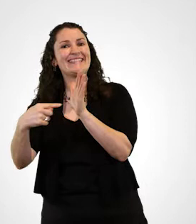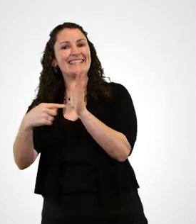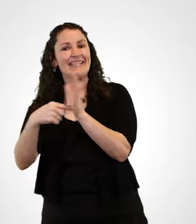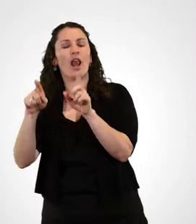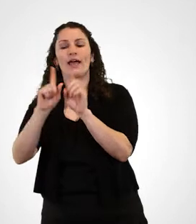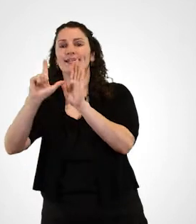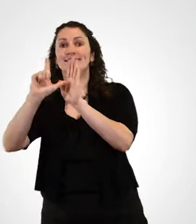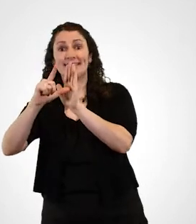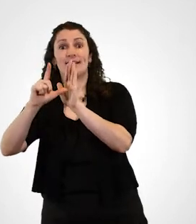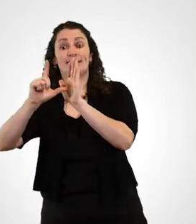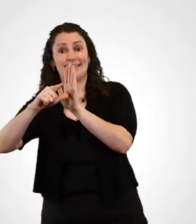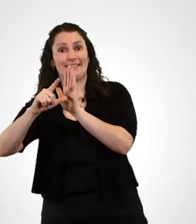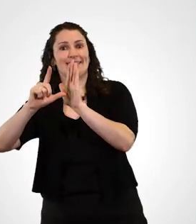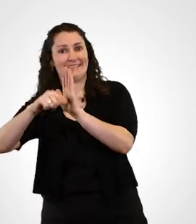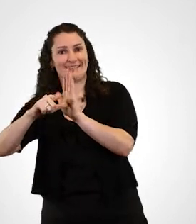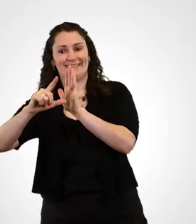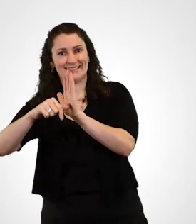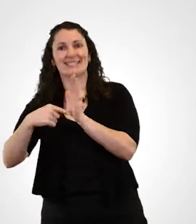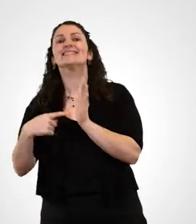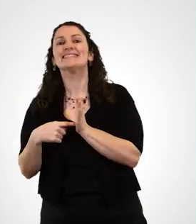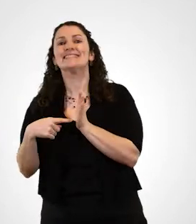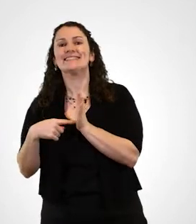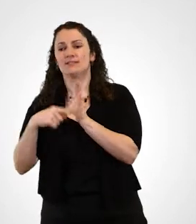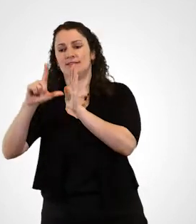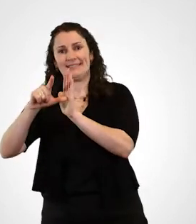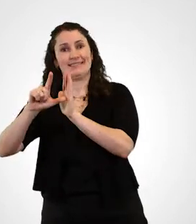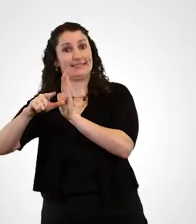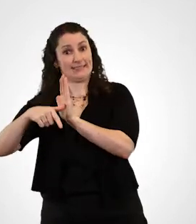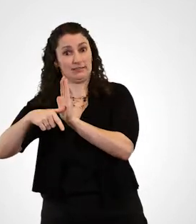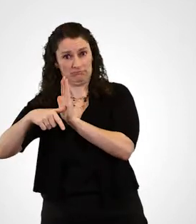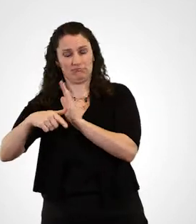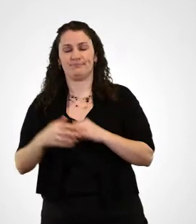so "t, t, t", the hands on the clock make that sound when they tick around.